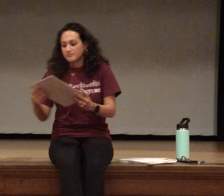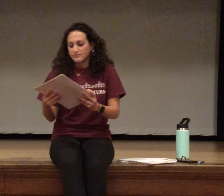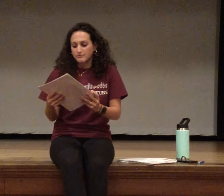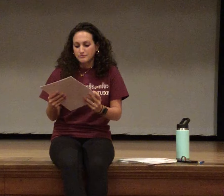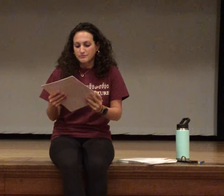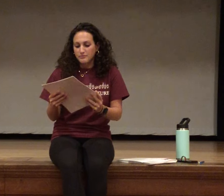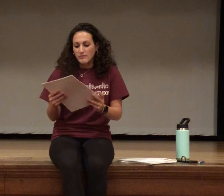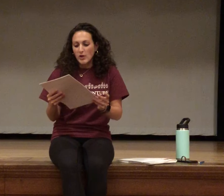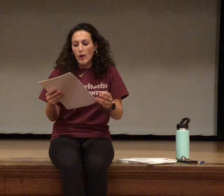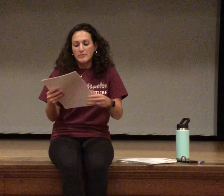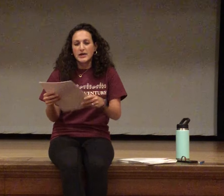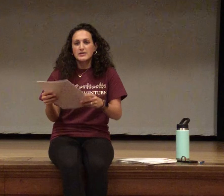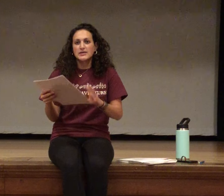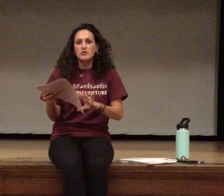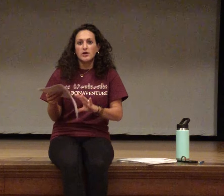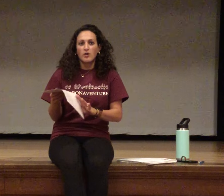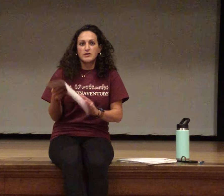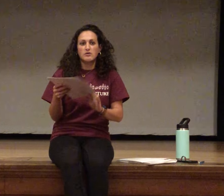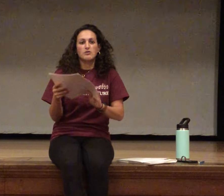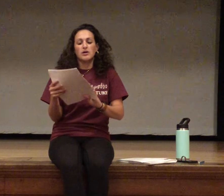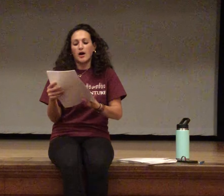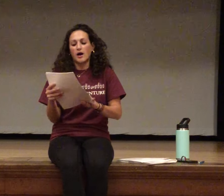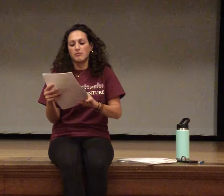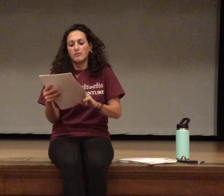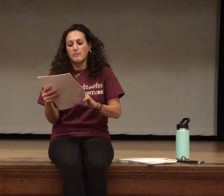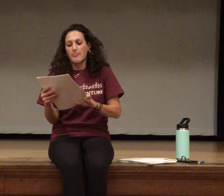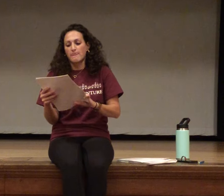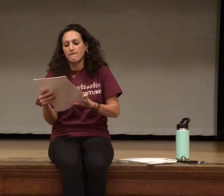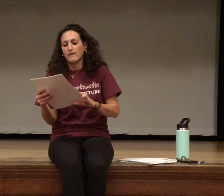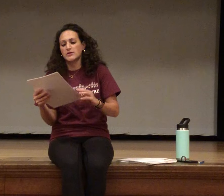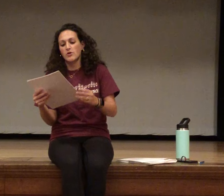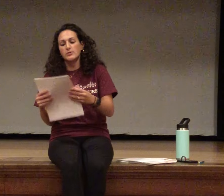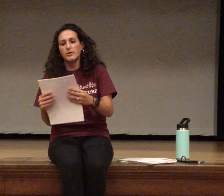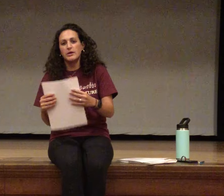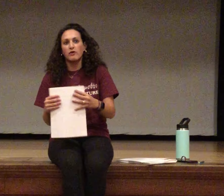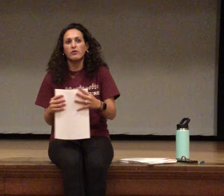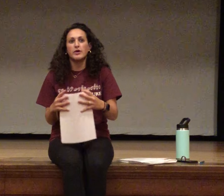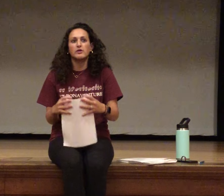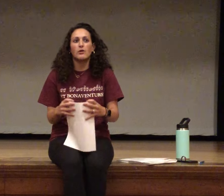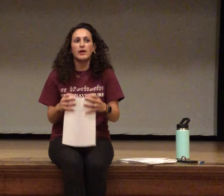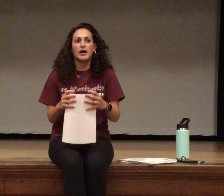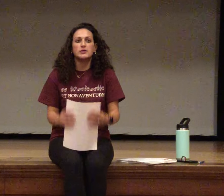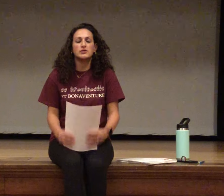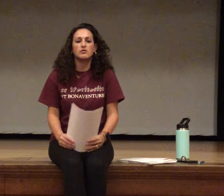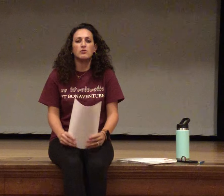um websites that you can go to um so you always want to be careful when you're going on to